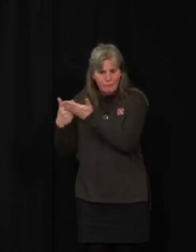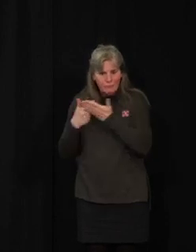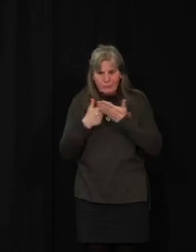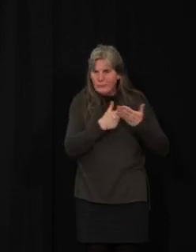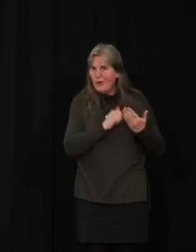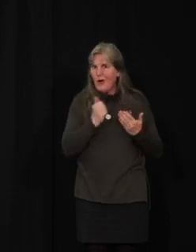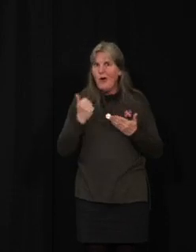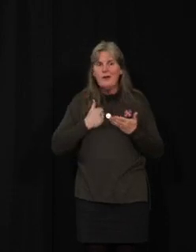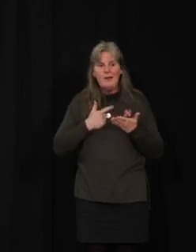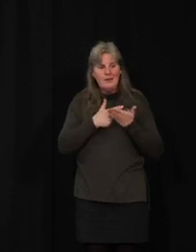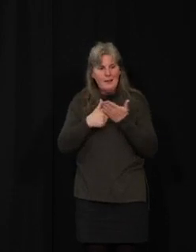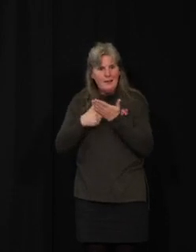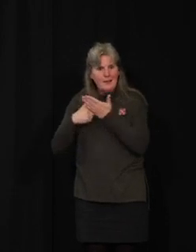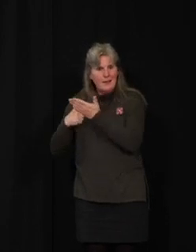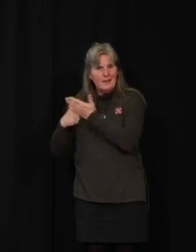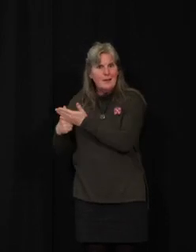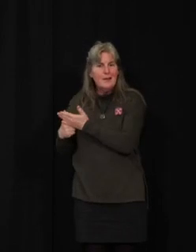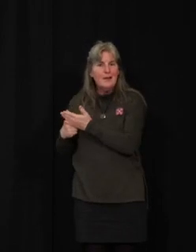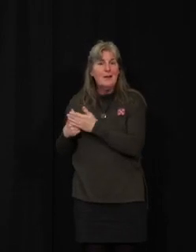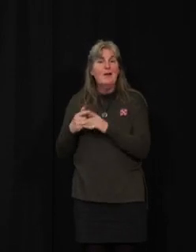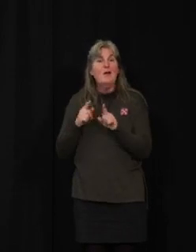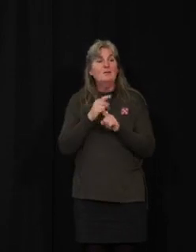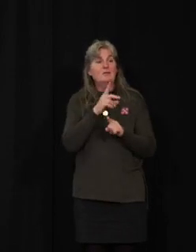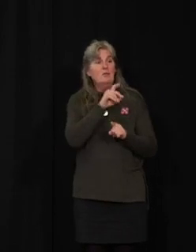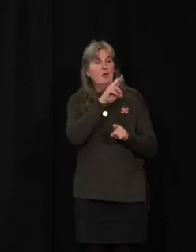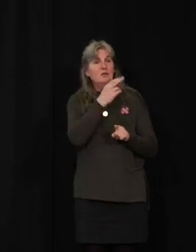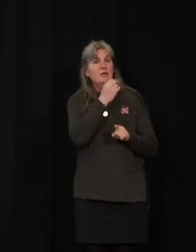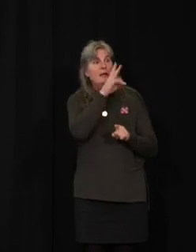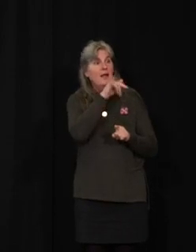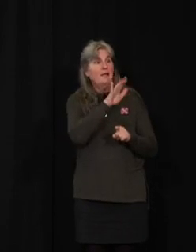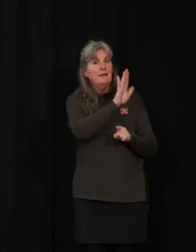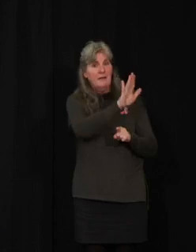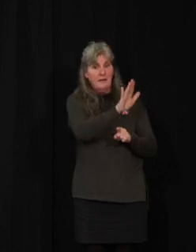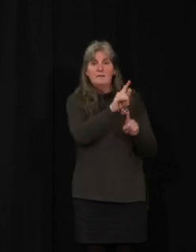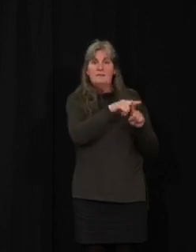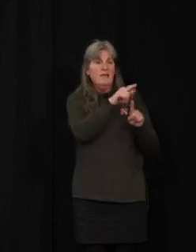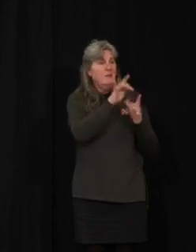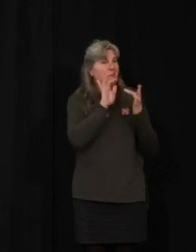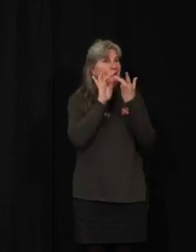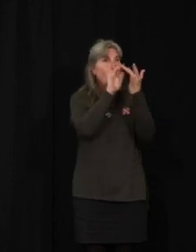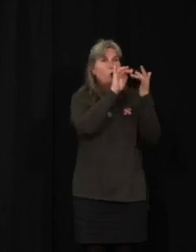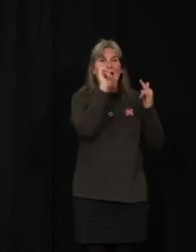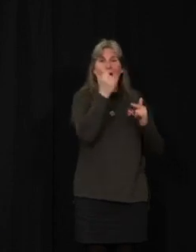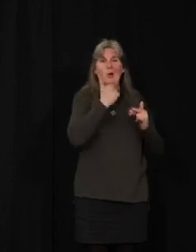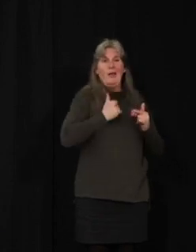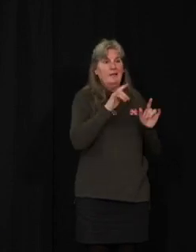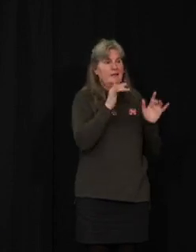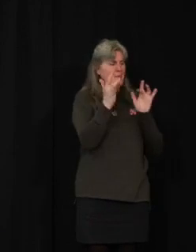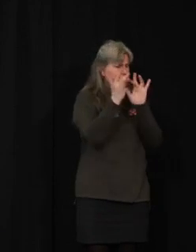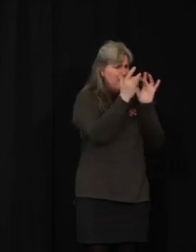And Dr Hanley, same thing with his colleagues right across the nation. What you're seeing in this